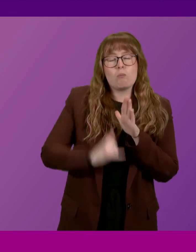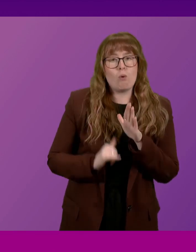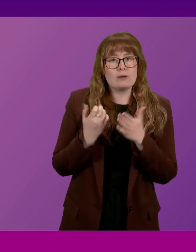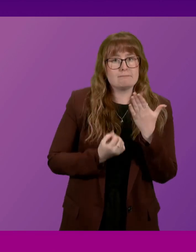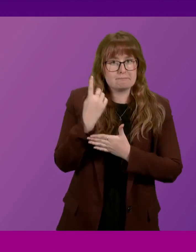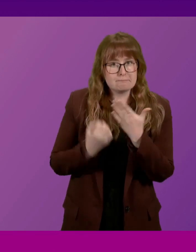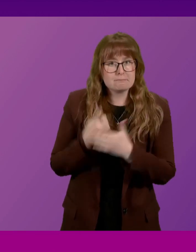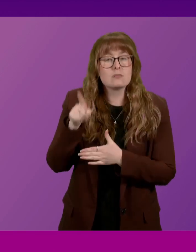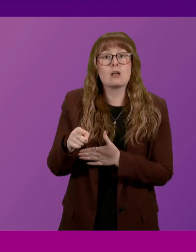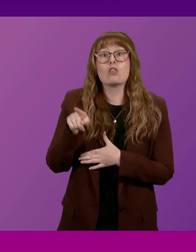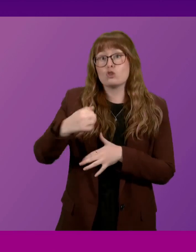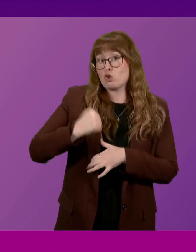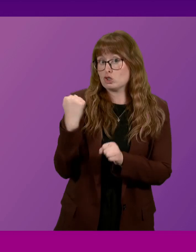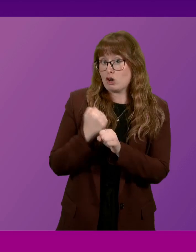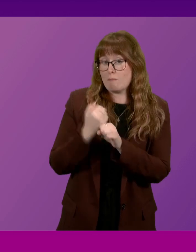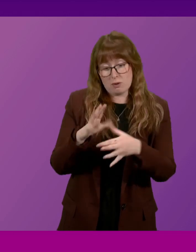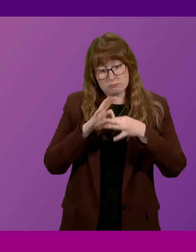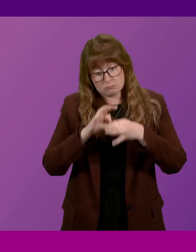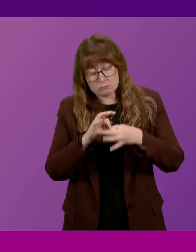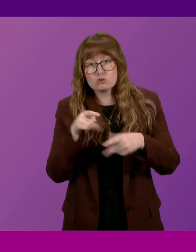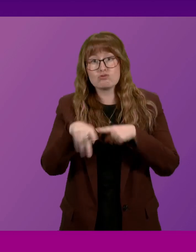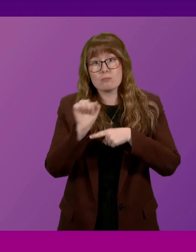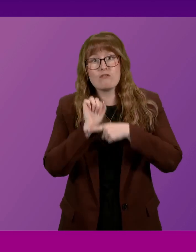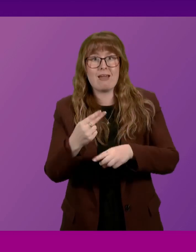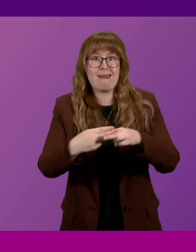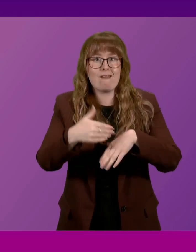how the Scottish Government is working to prevent knife crime.